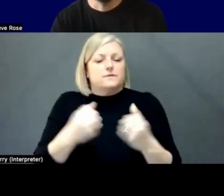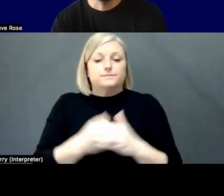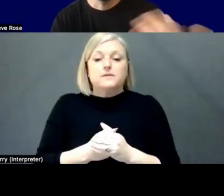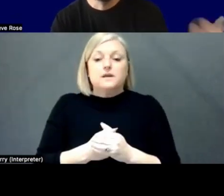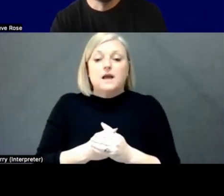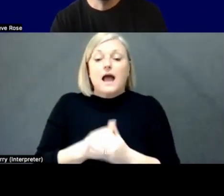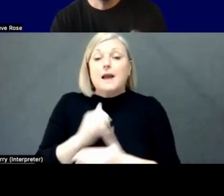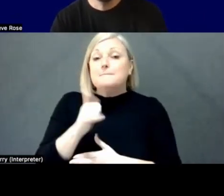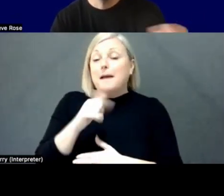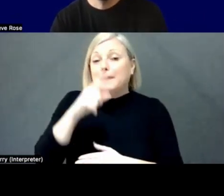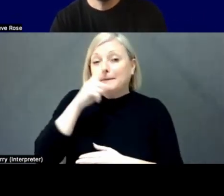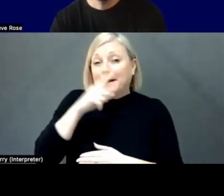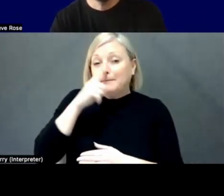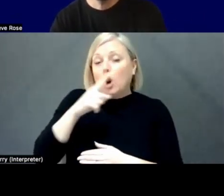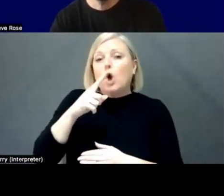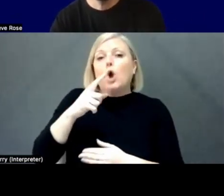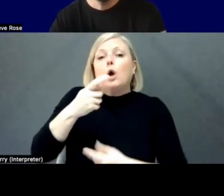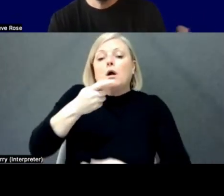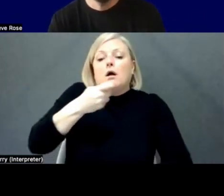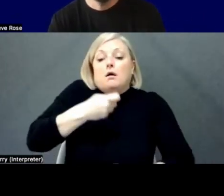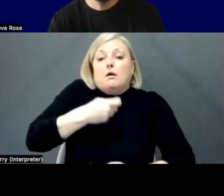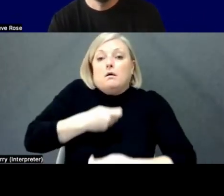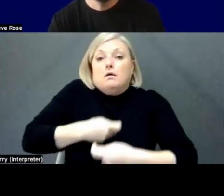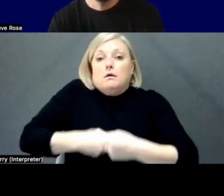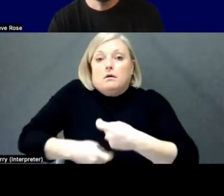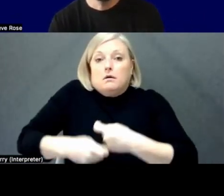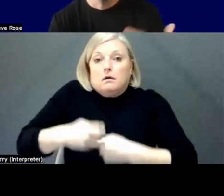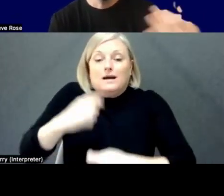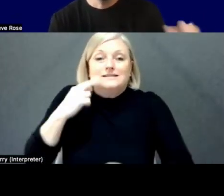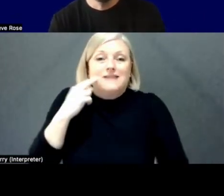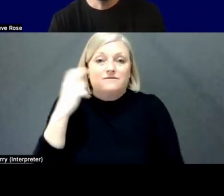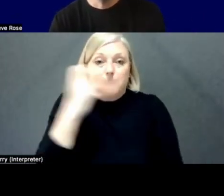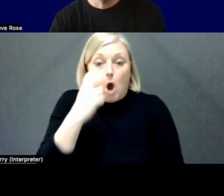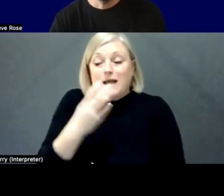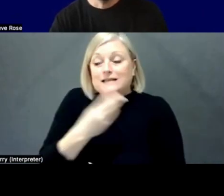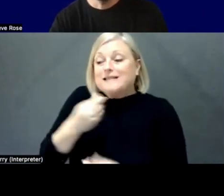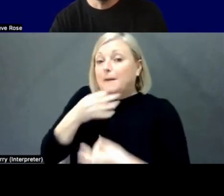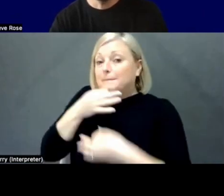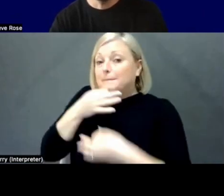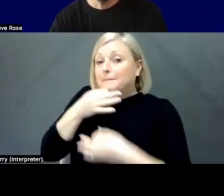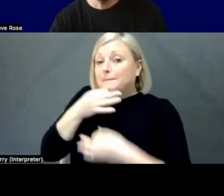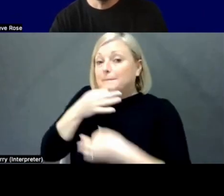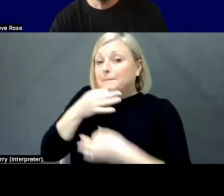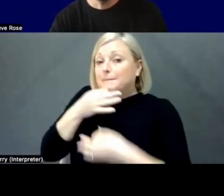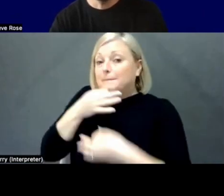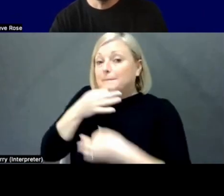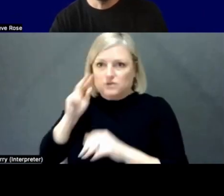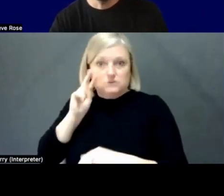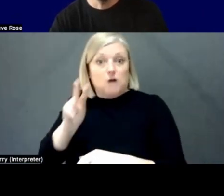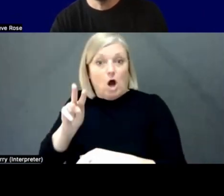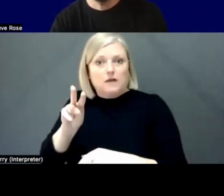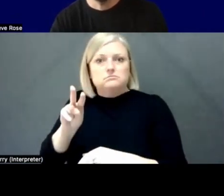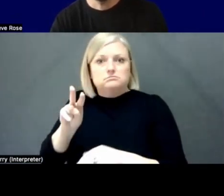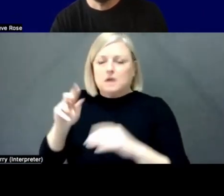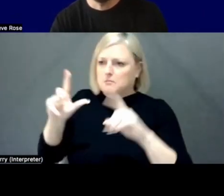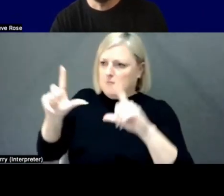deafblindness, but I think there are some children that still have some residual vision, who still make use of these forms of signing as well.